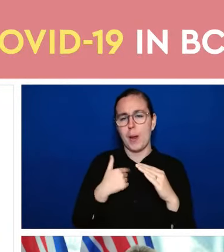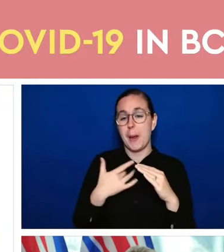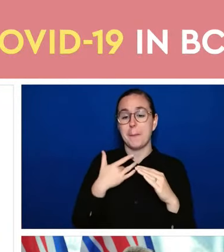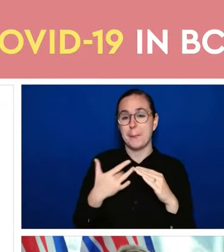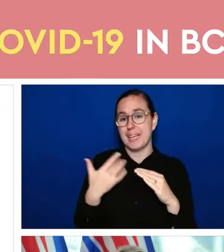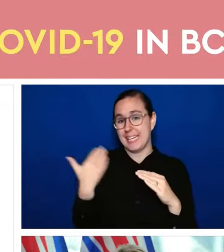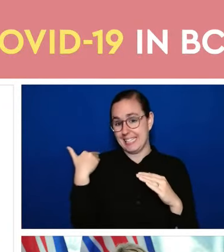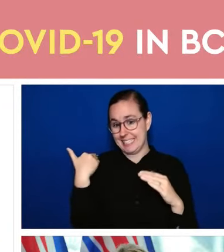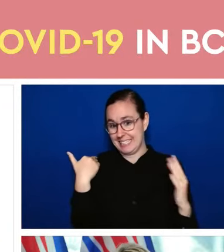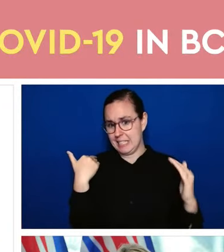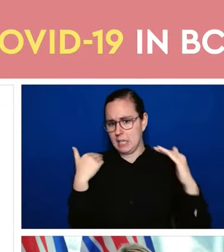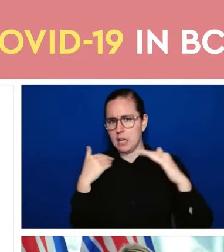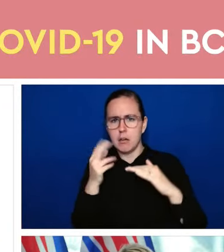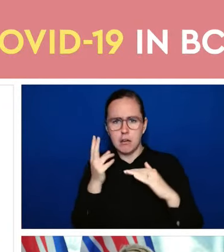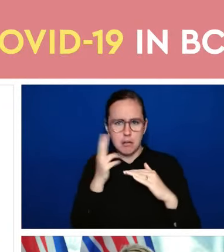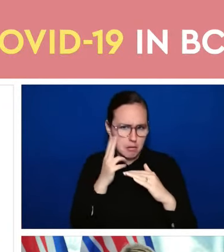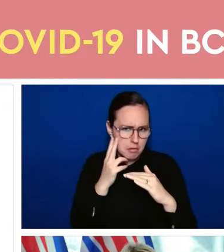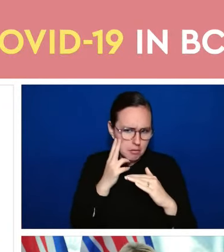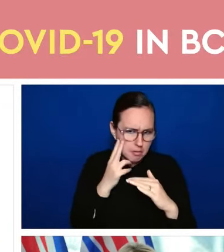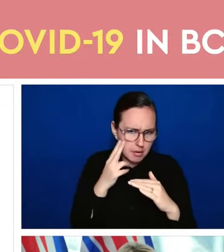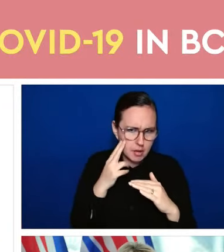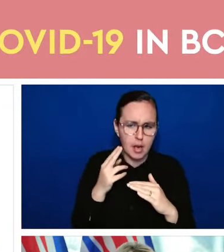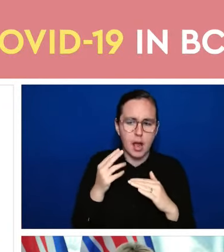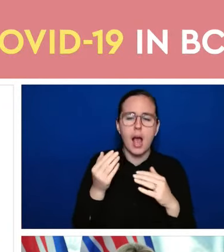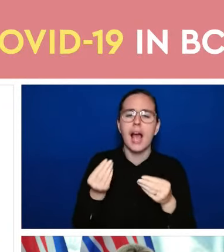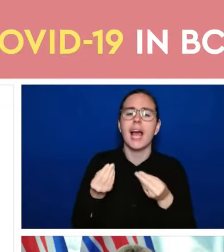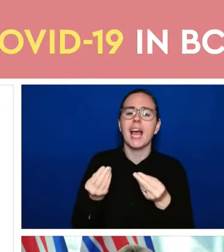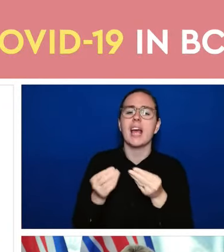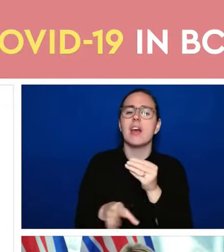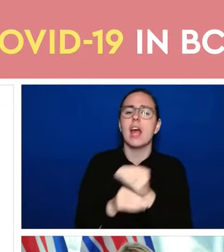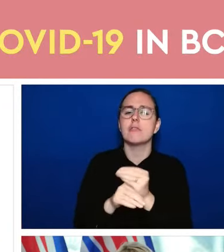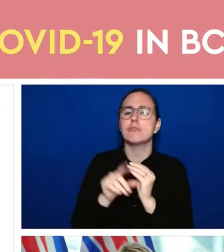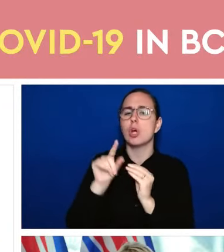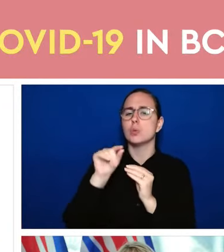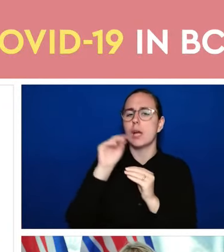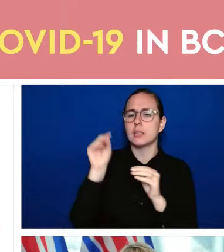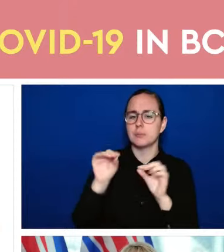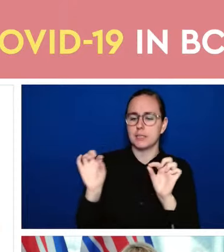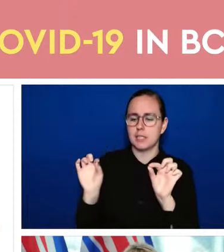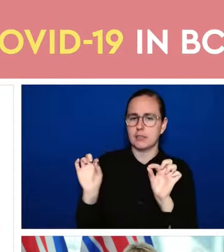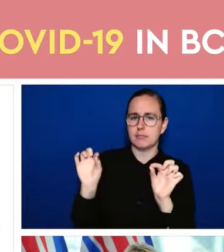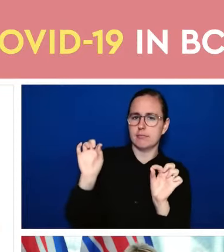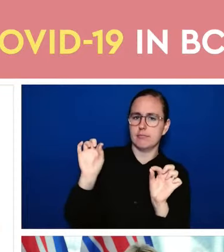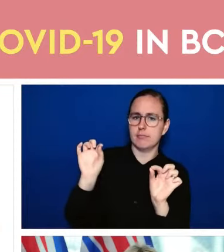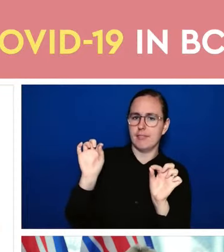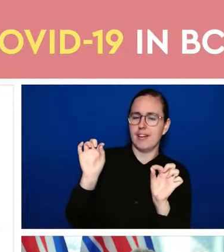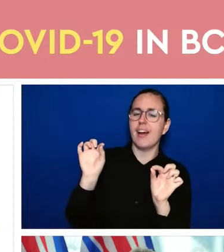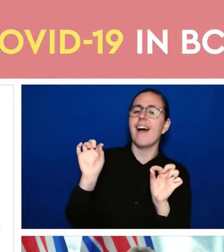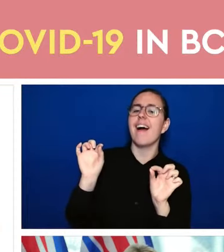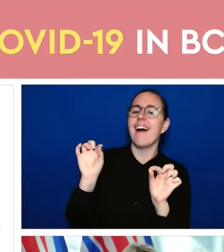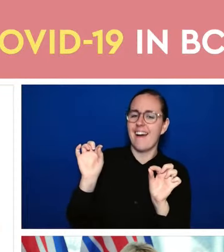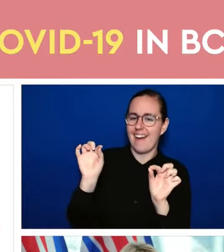VA five. So that's- that's really important it tells us that the parameters that we've